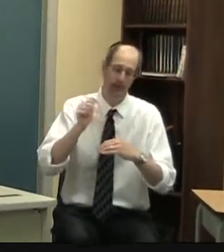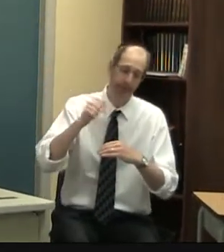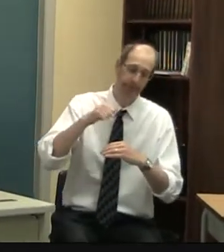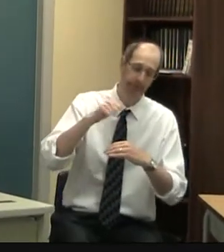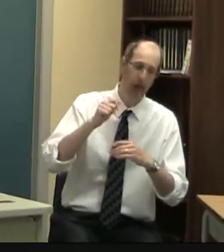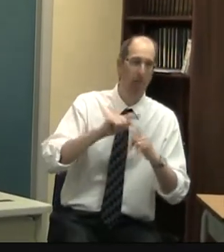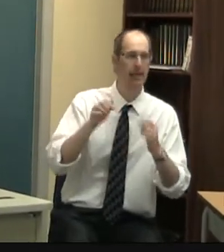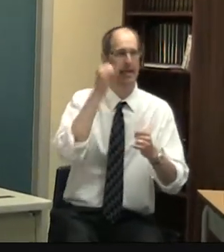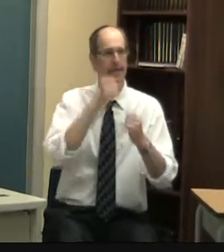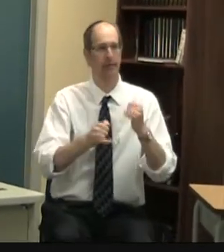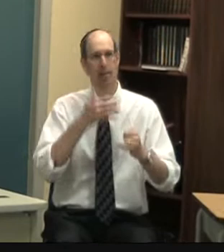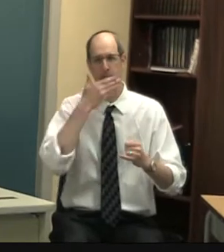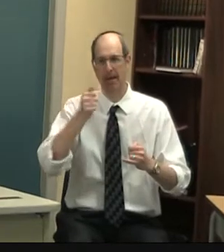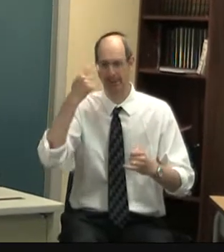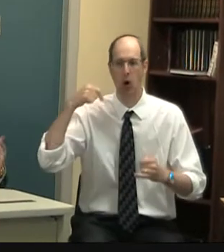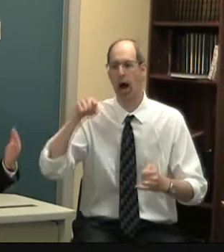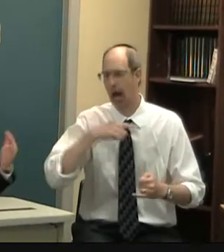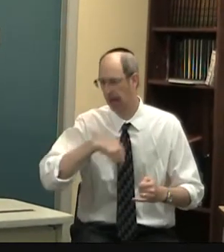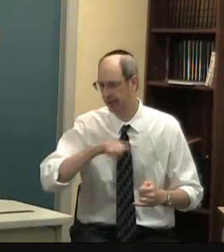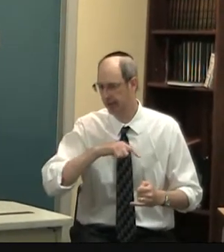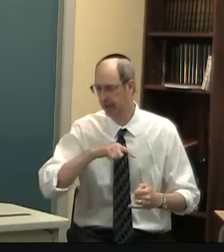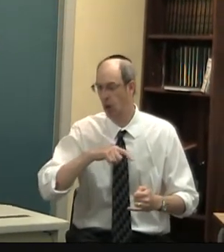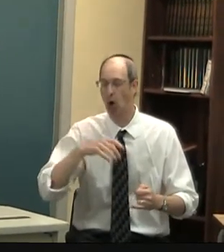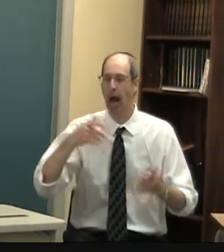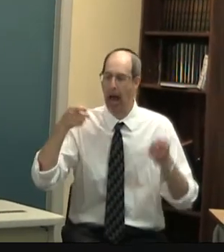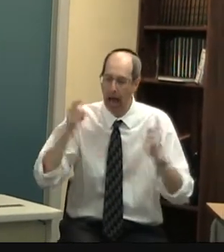ended up being in our best interest because once we did it we awarded